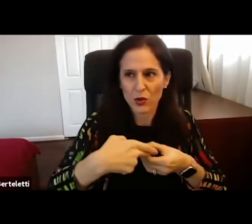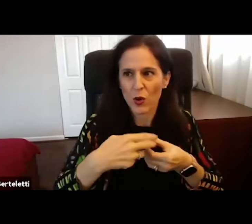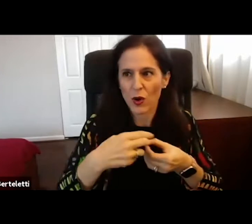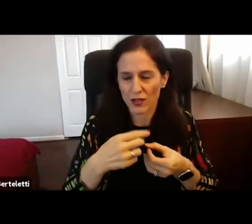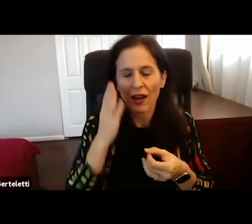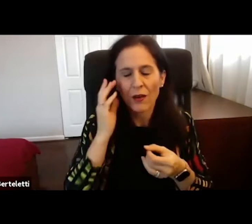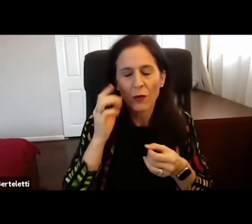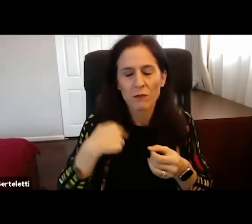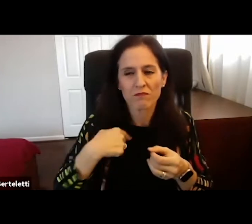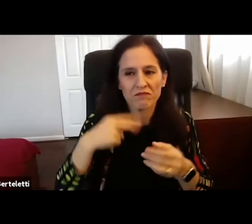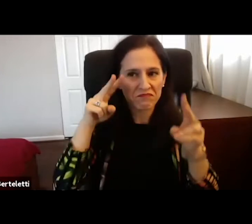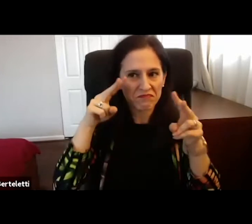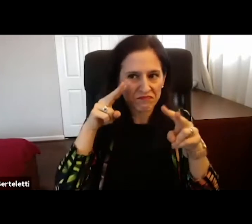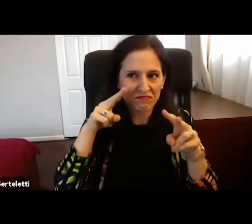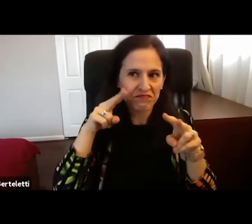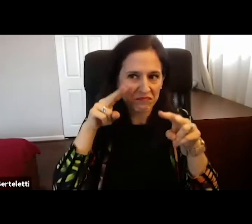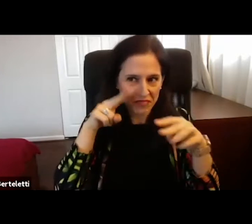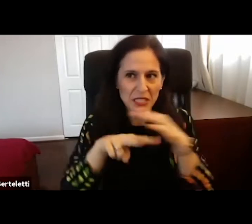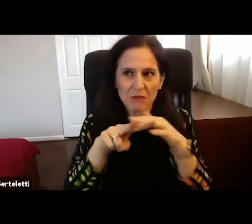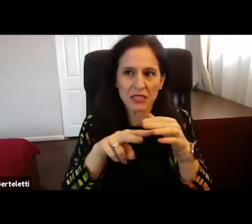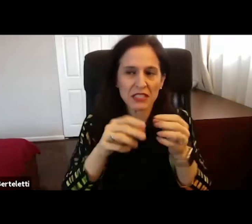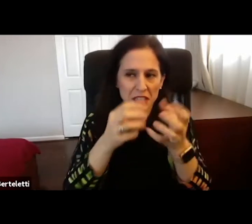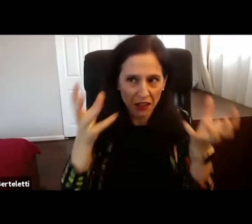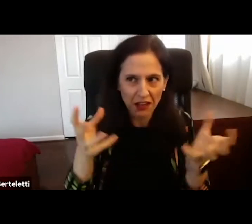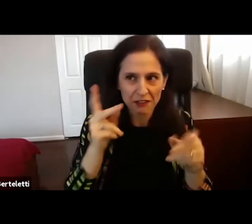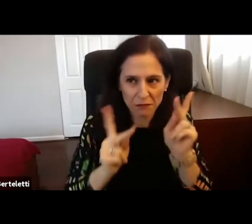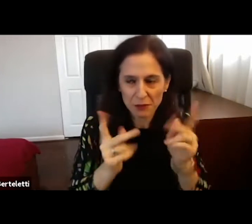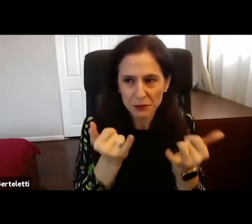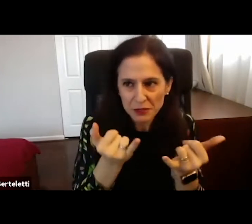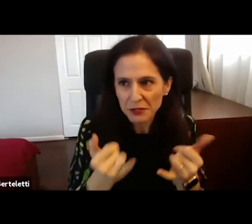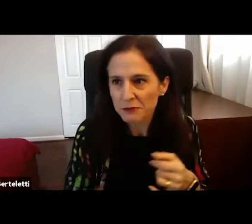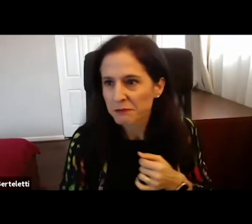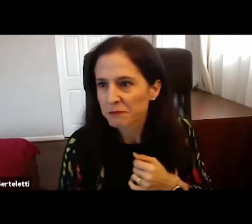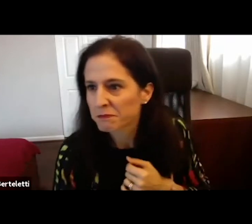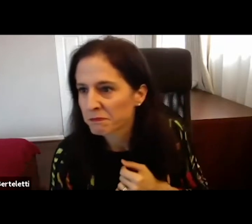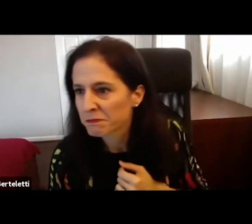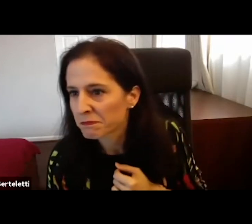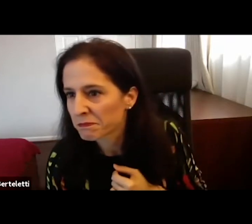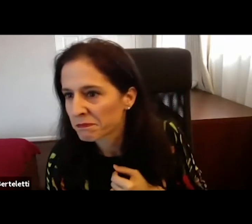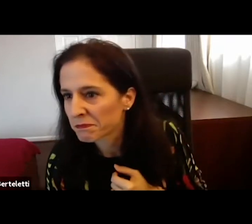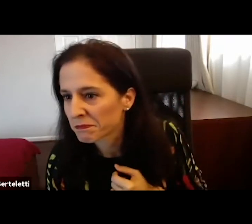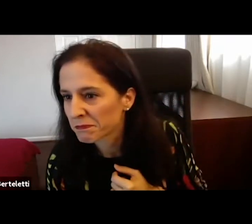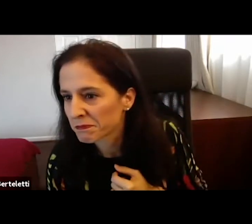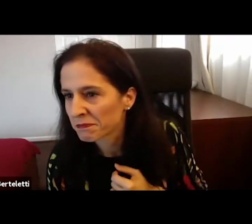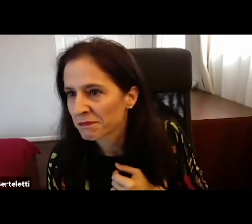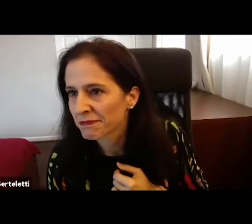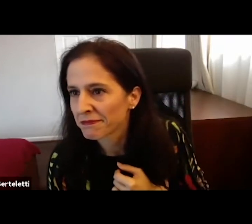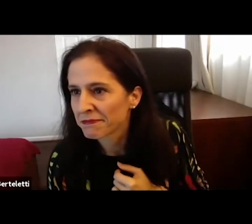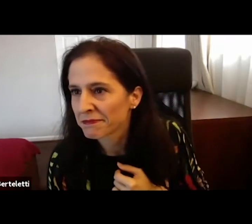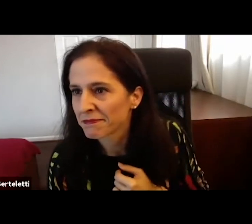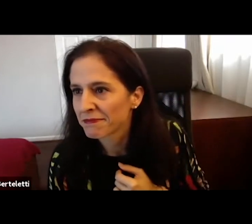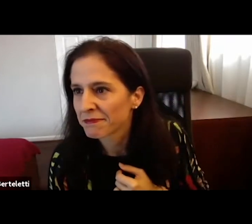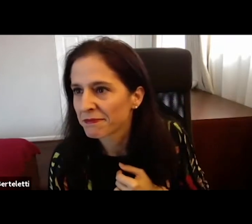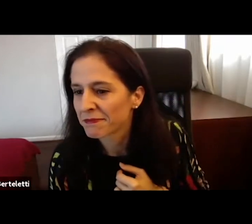people told me that they will be attending so i'm keeping an eye on the participant list